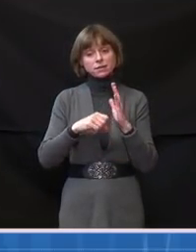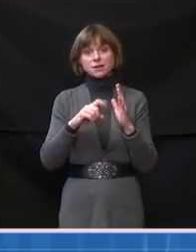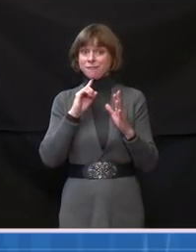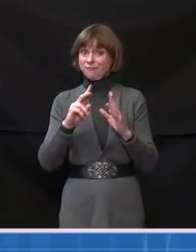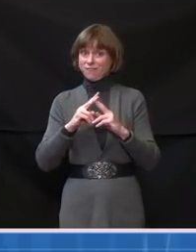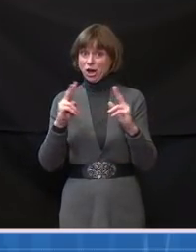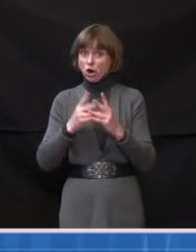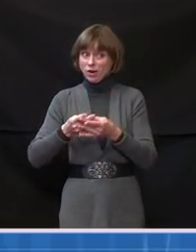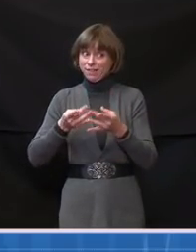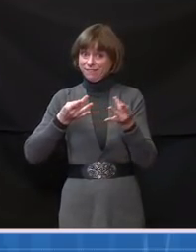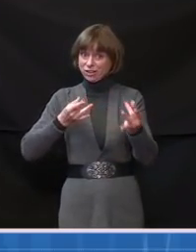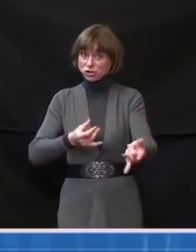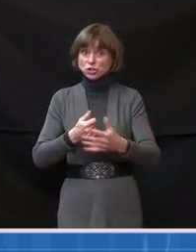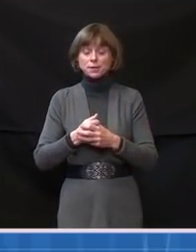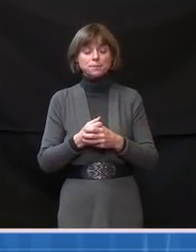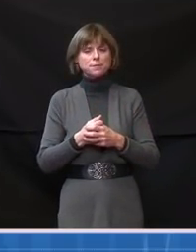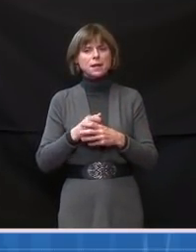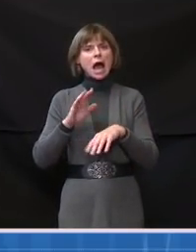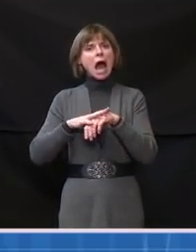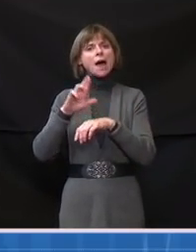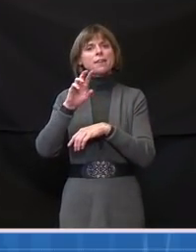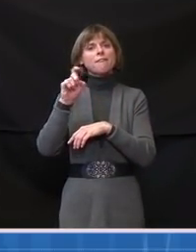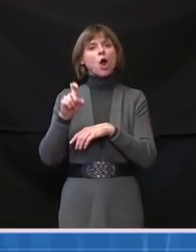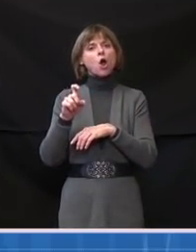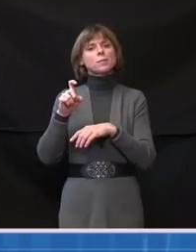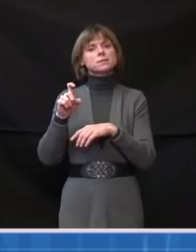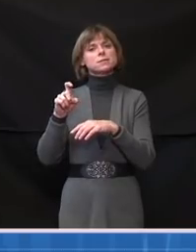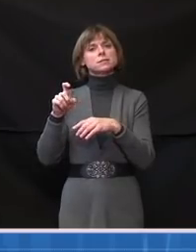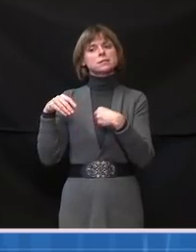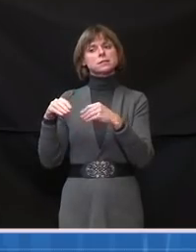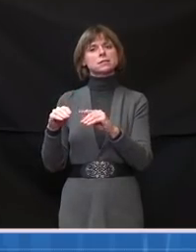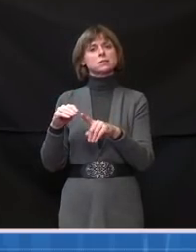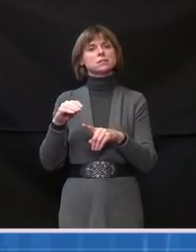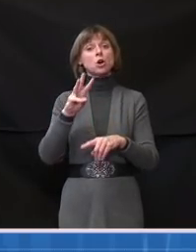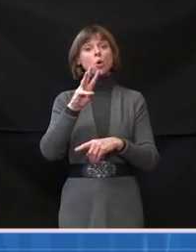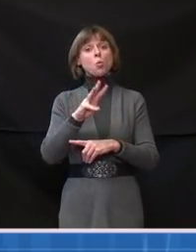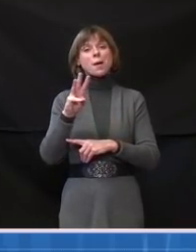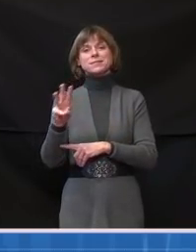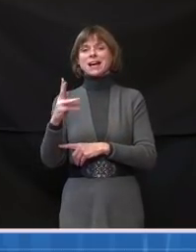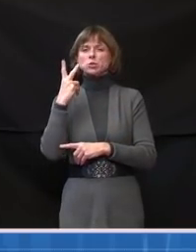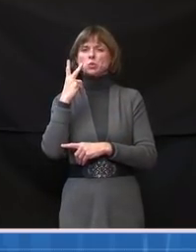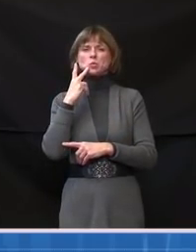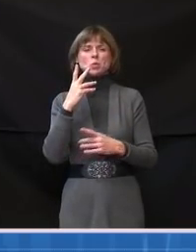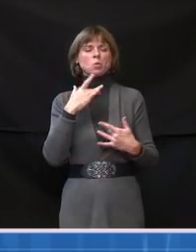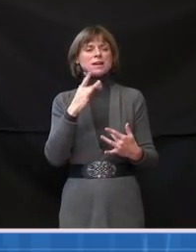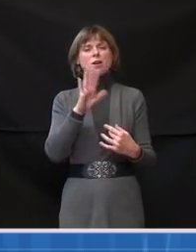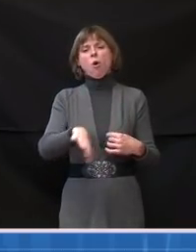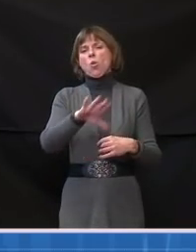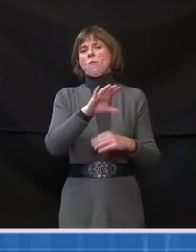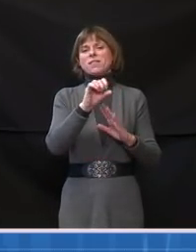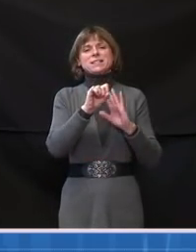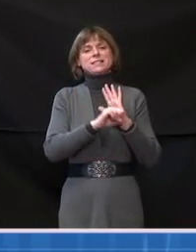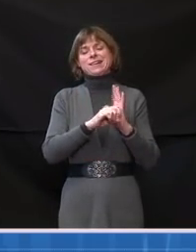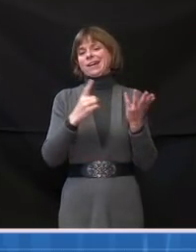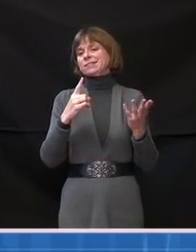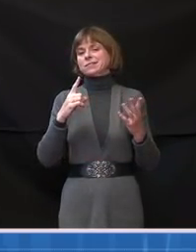On the pharmacy websites: Websites across states, as you know, vary quite a bit. Some have very strong websites, some are not where they need to be.